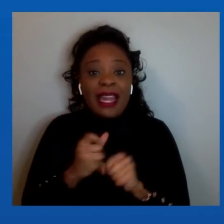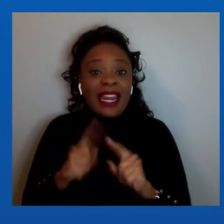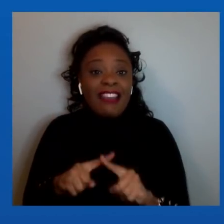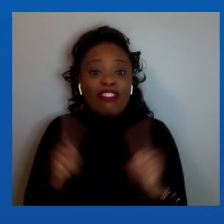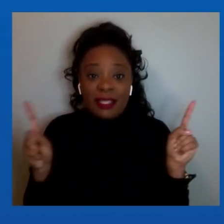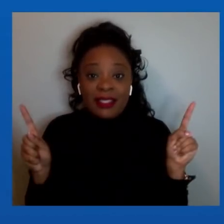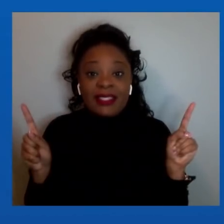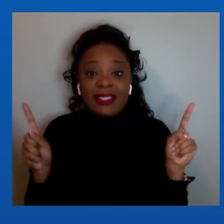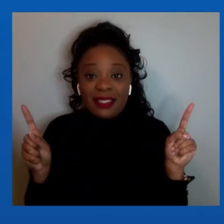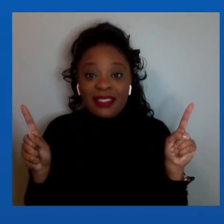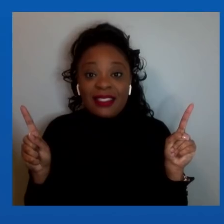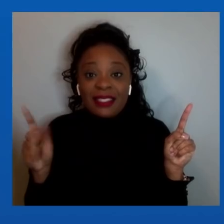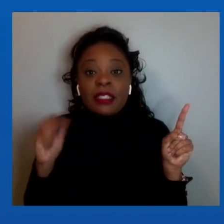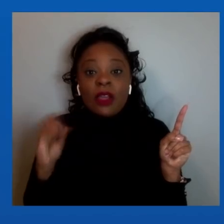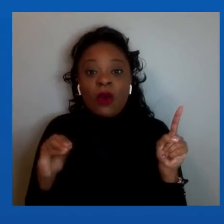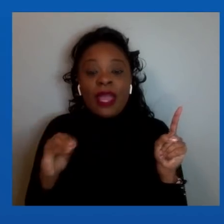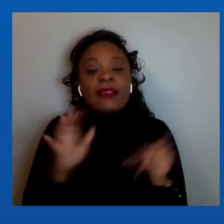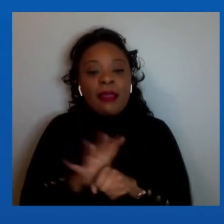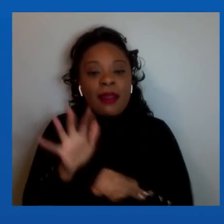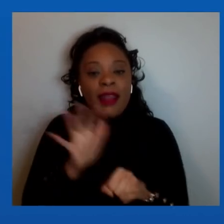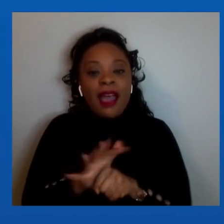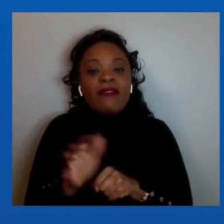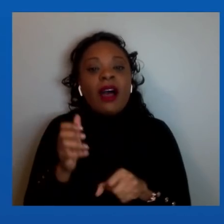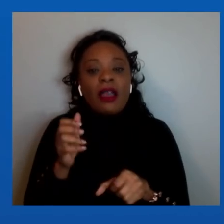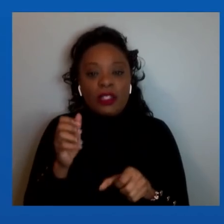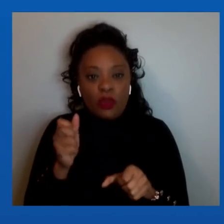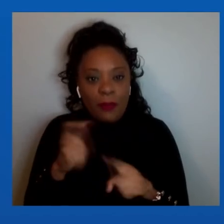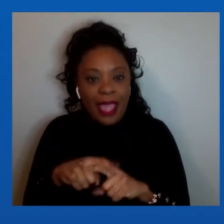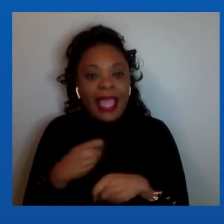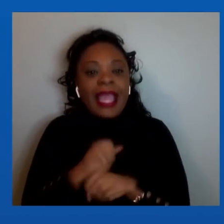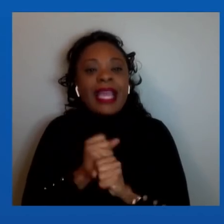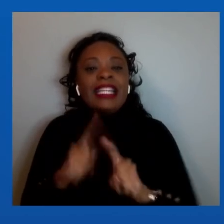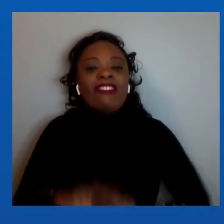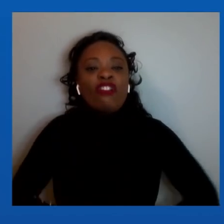So, it's enough to make a difference. And that's why we are here today: